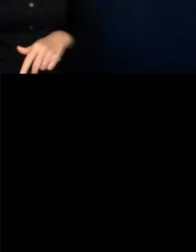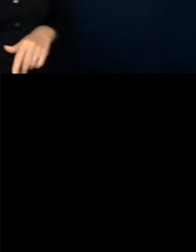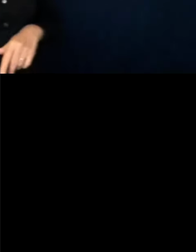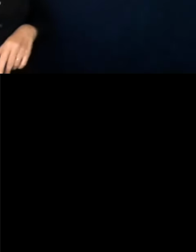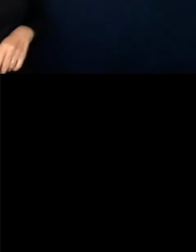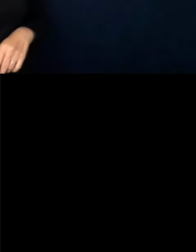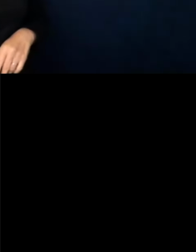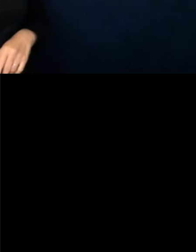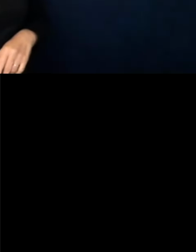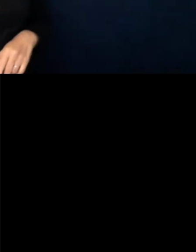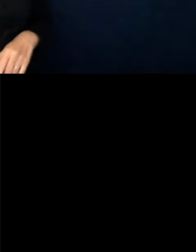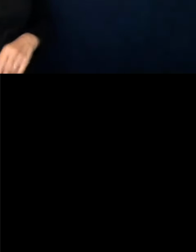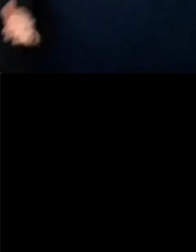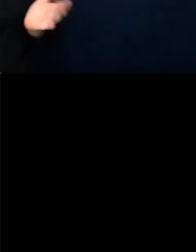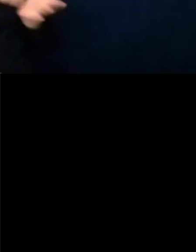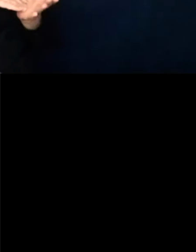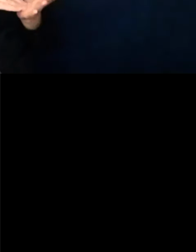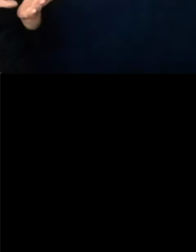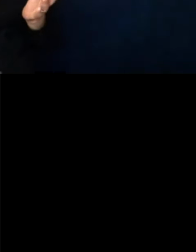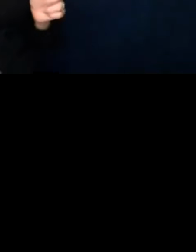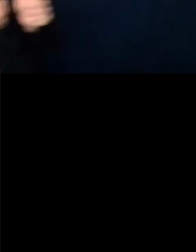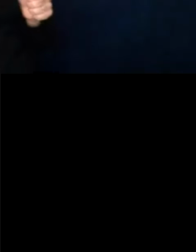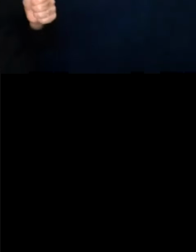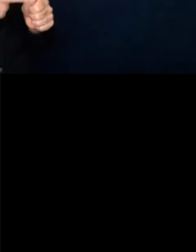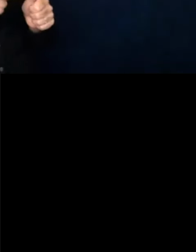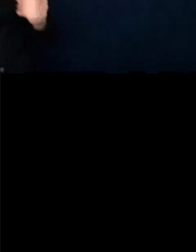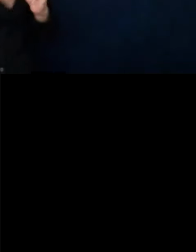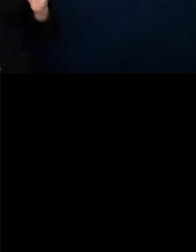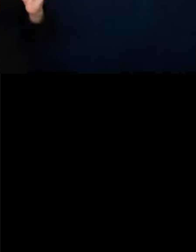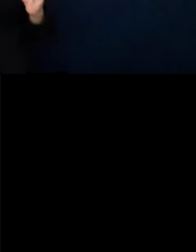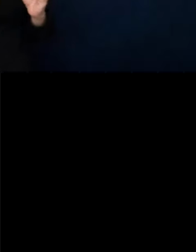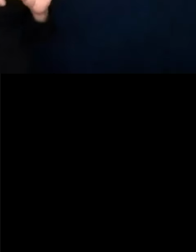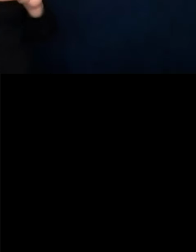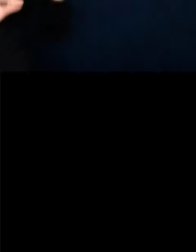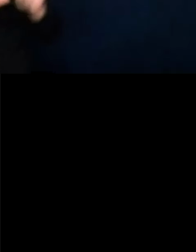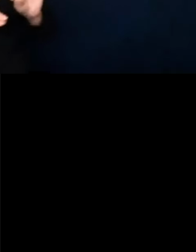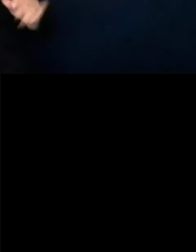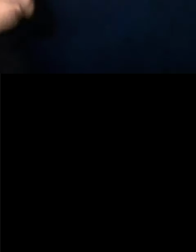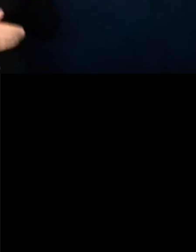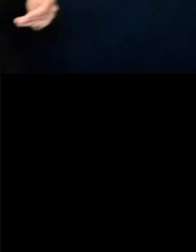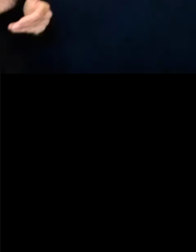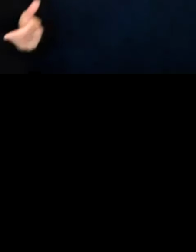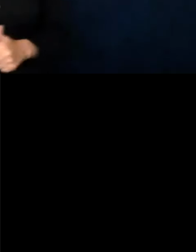[Melissa] This is Melissa again, about the whole selection process. So I totally get, that you do your paragraph,